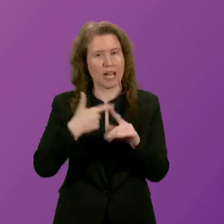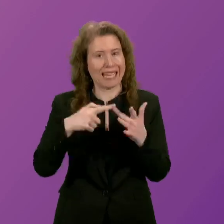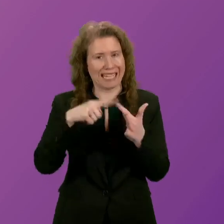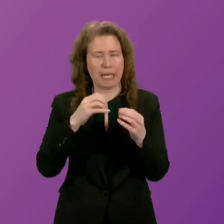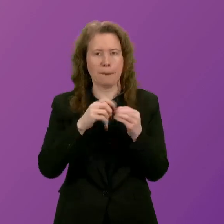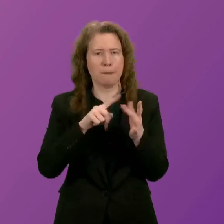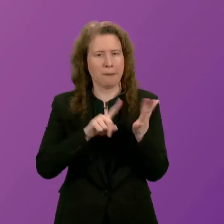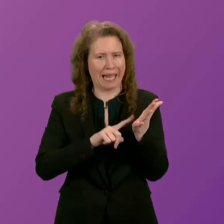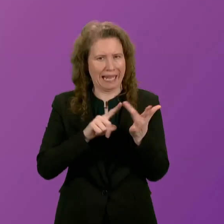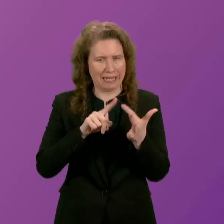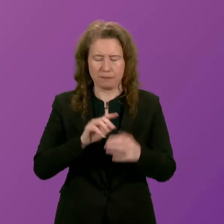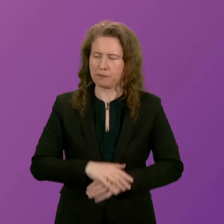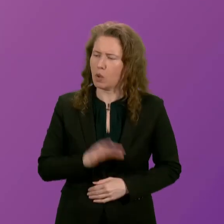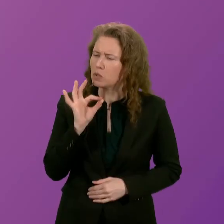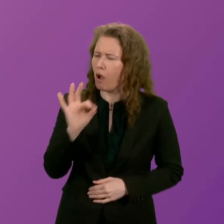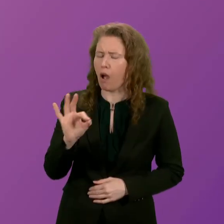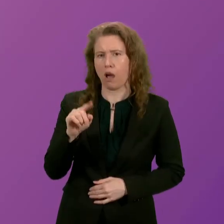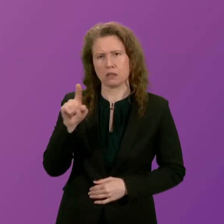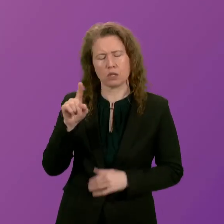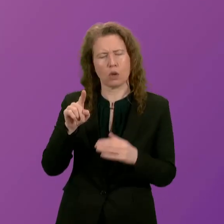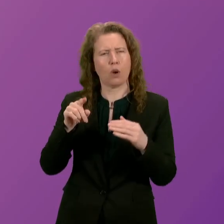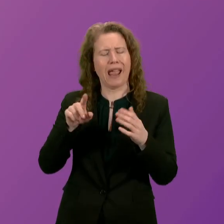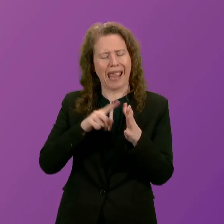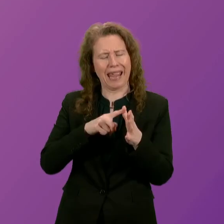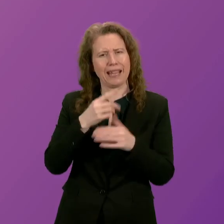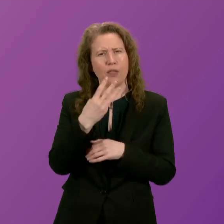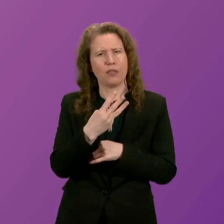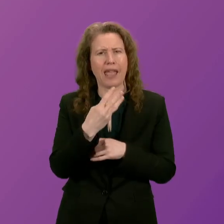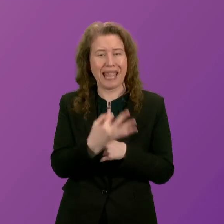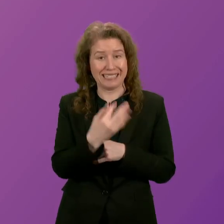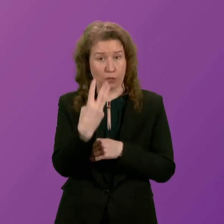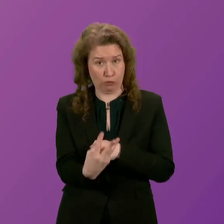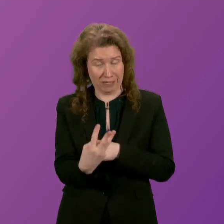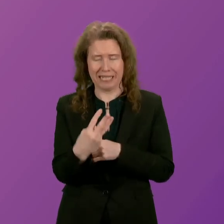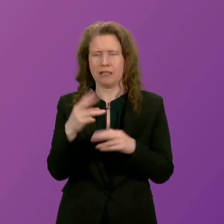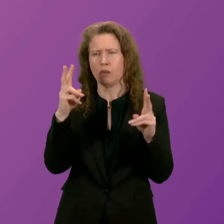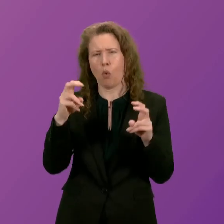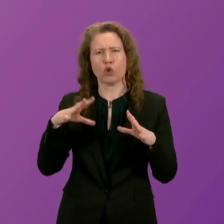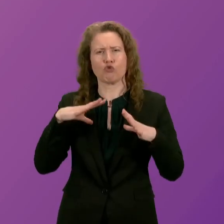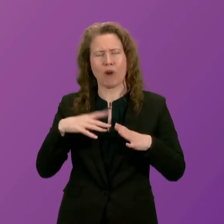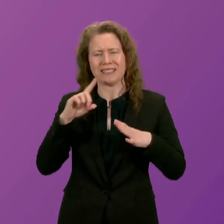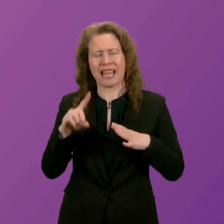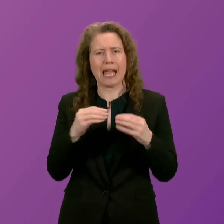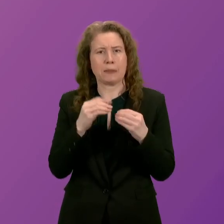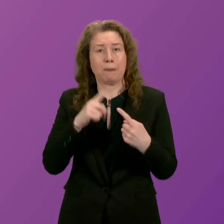To ask the First Minister when the landslip shelter on the A83 at the Rest and Be Thankful will be complete.